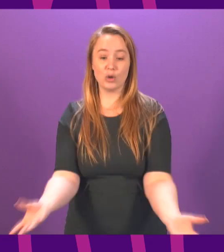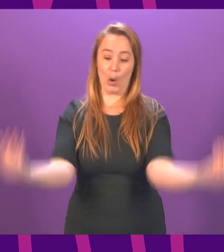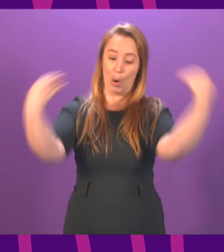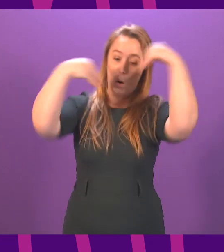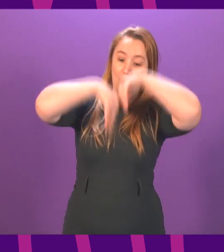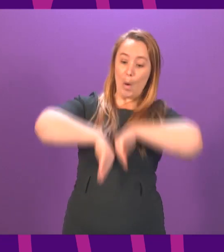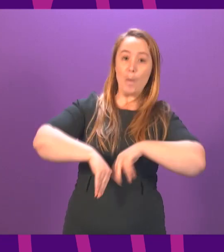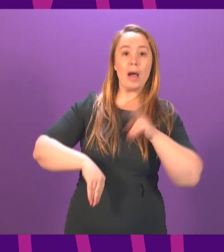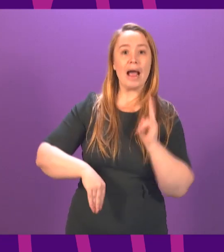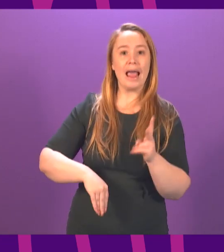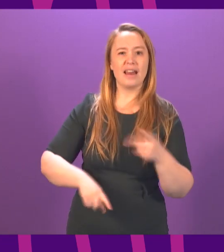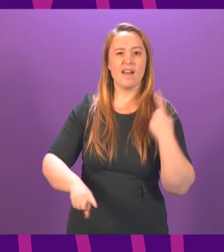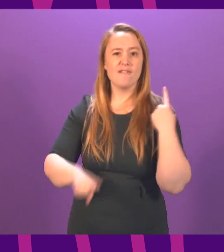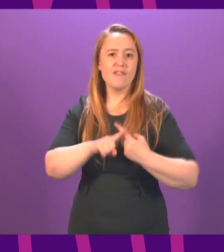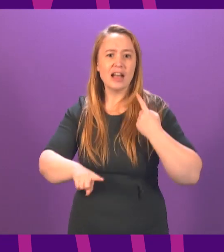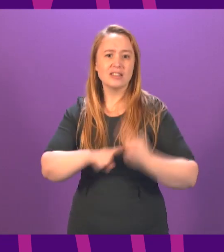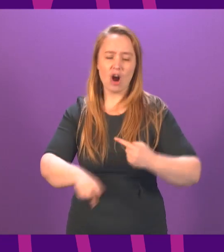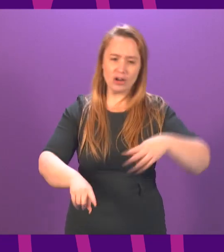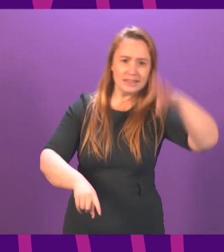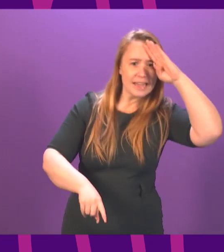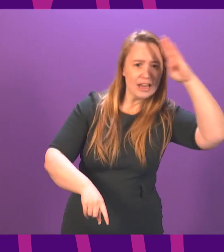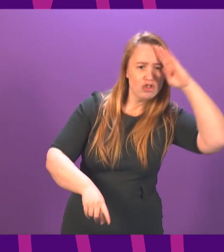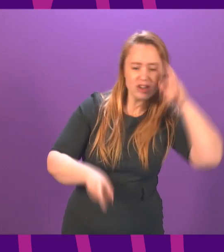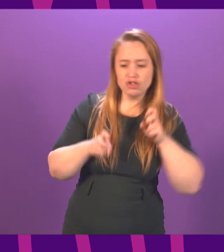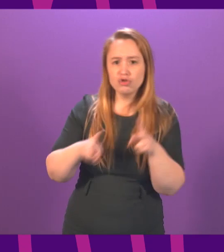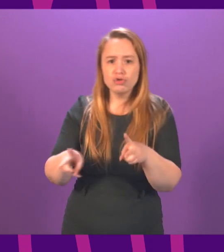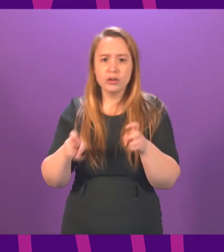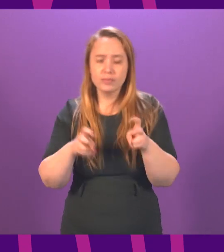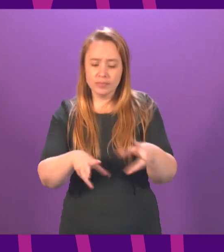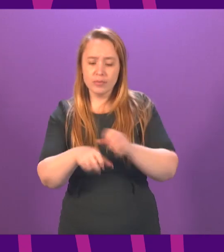faster spreading and more dangerous strains of the virus into the country.